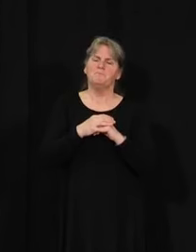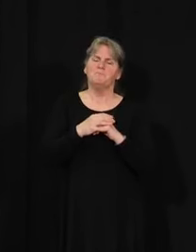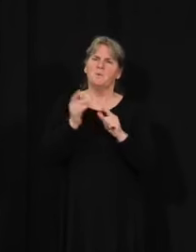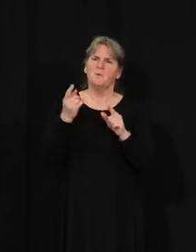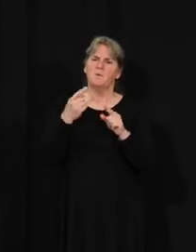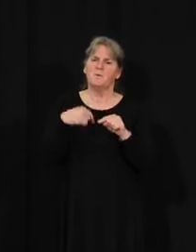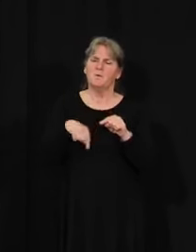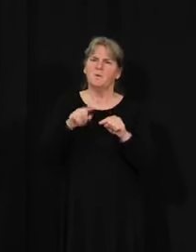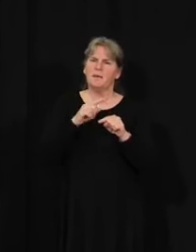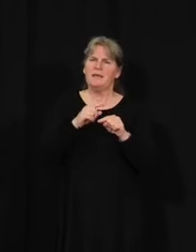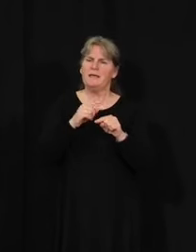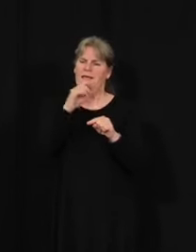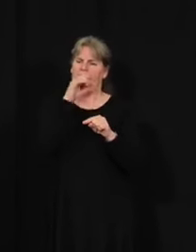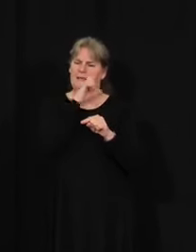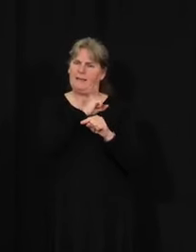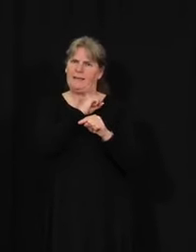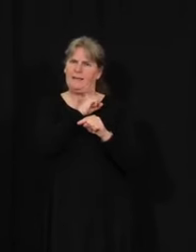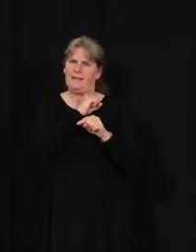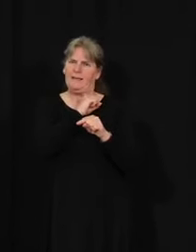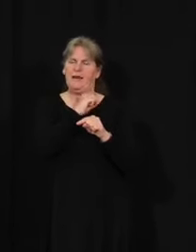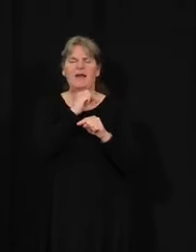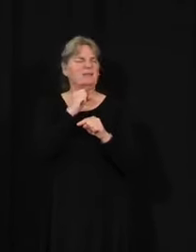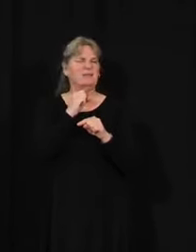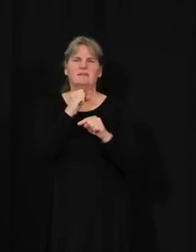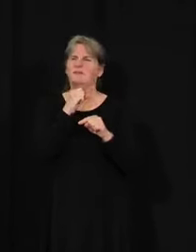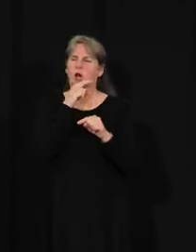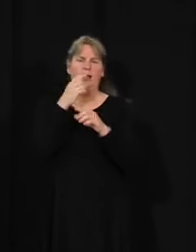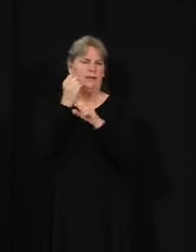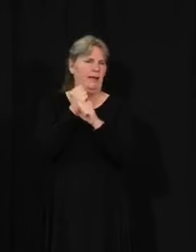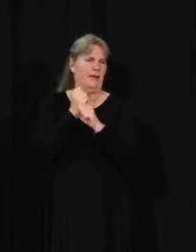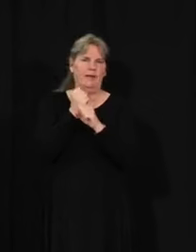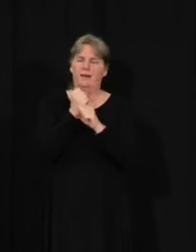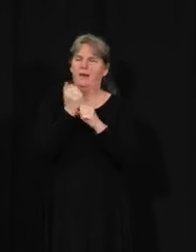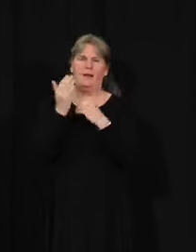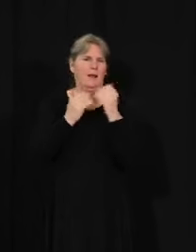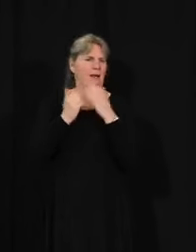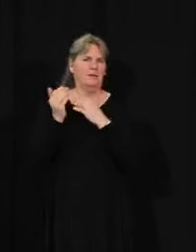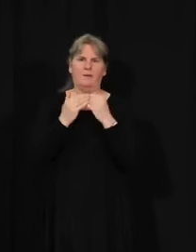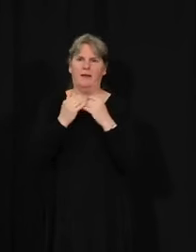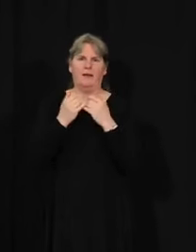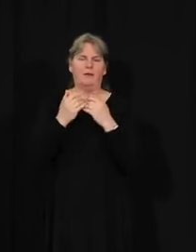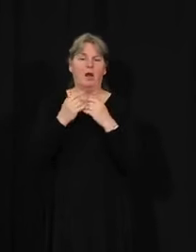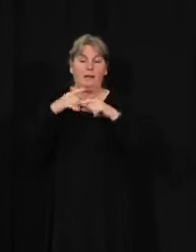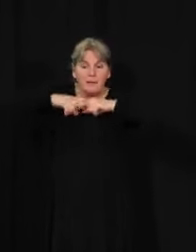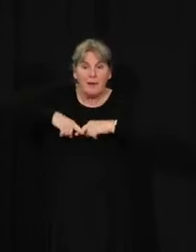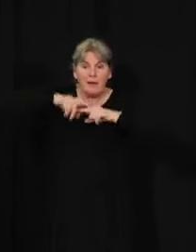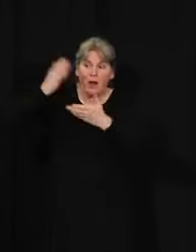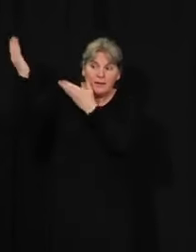We have always estimated that this was at least weeks if not months away in terms of adding to our testing capacity, so I